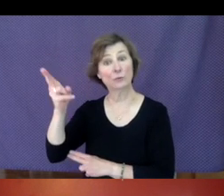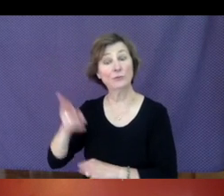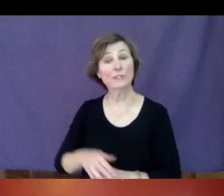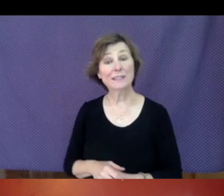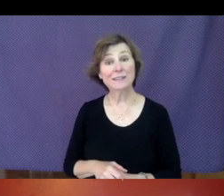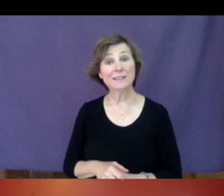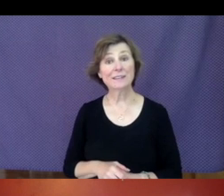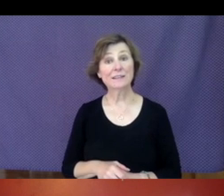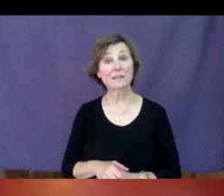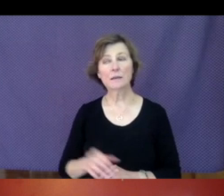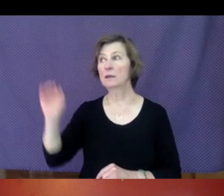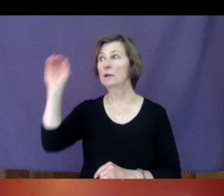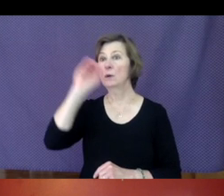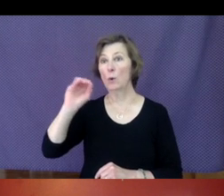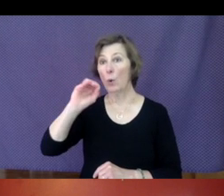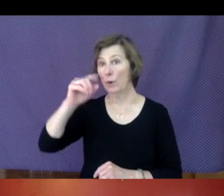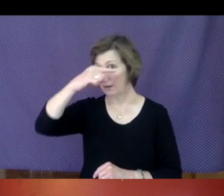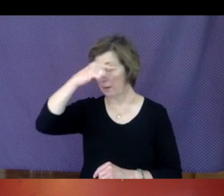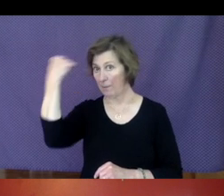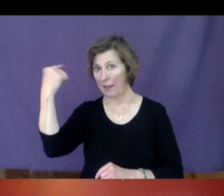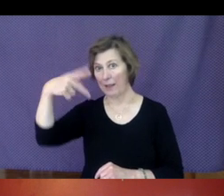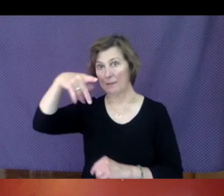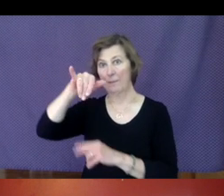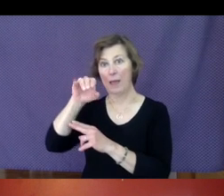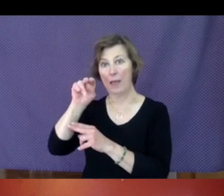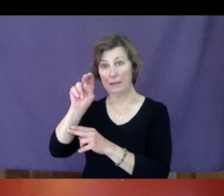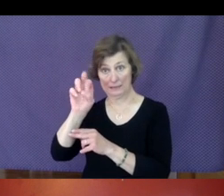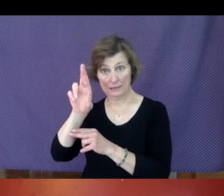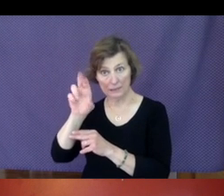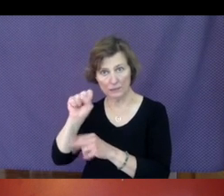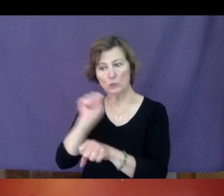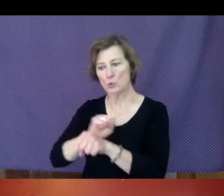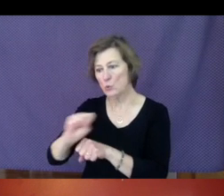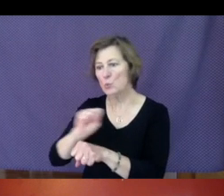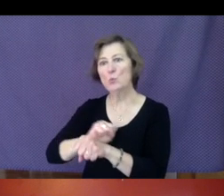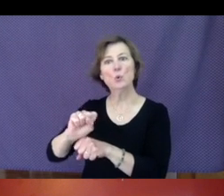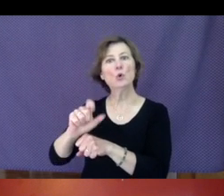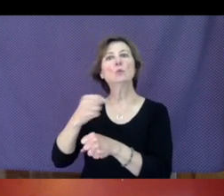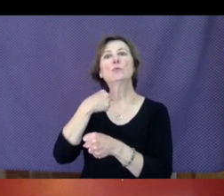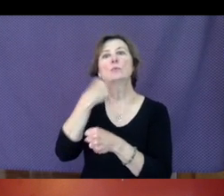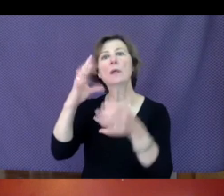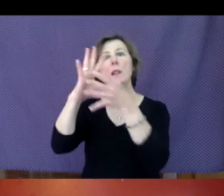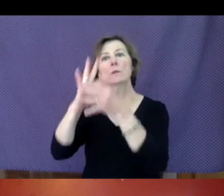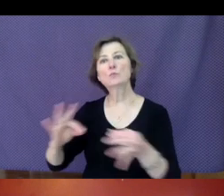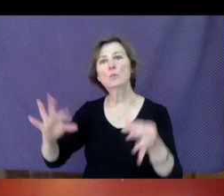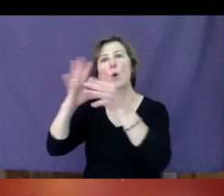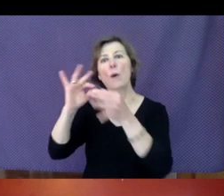Oregon Black Pioneers works to tell the stories of these pioneers through presentations